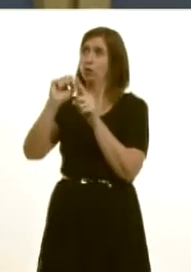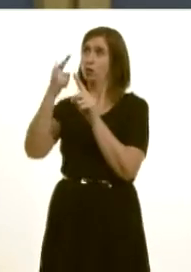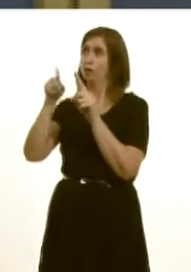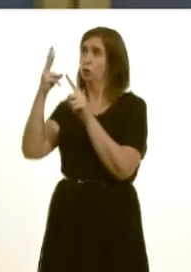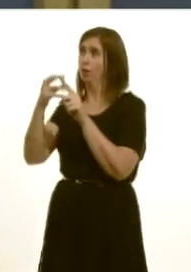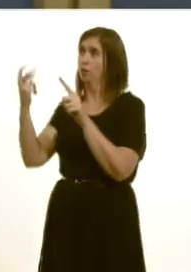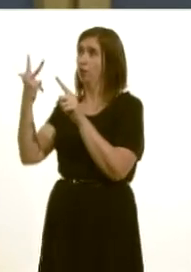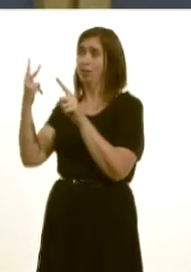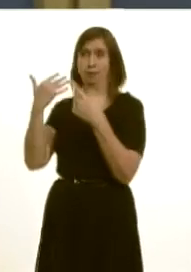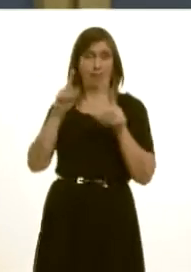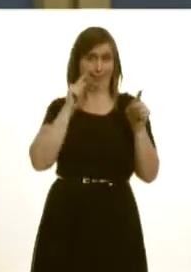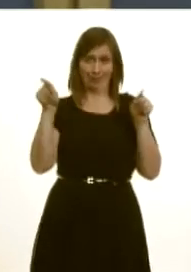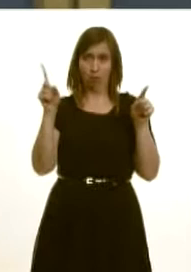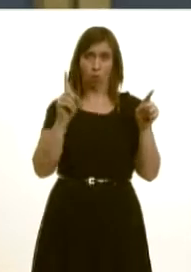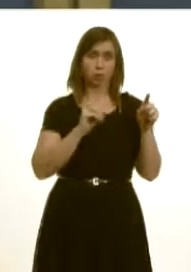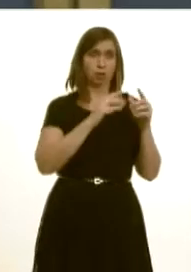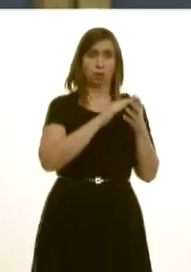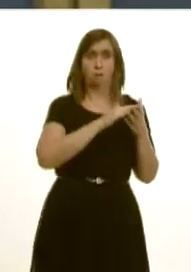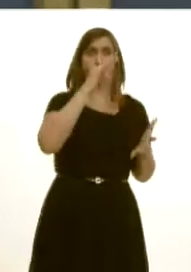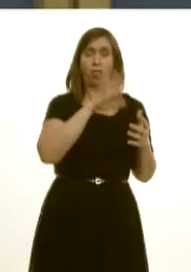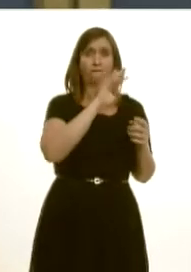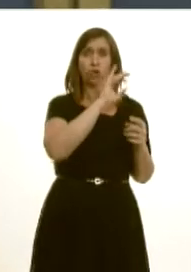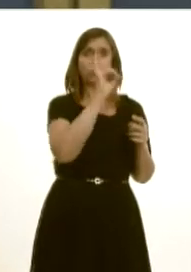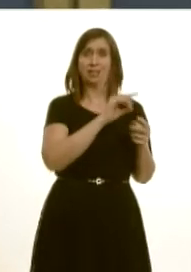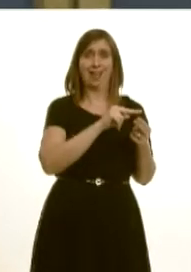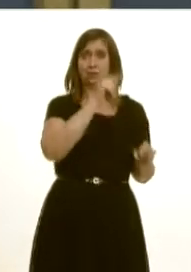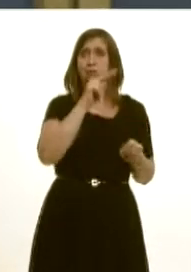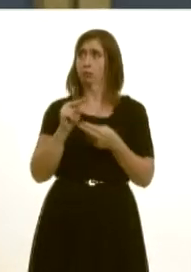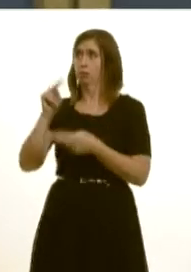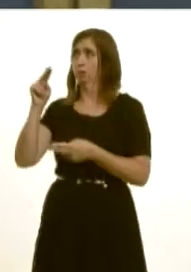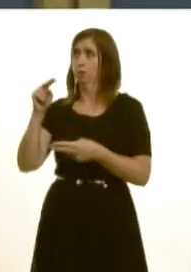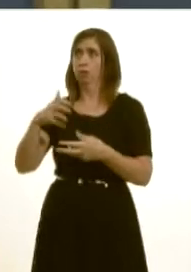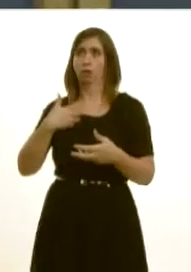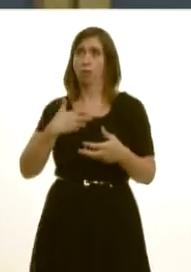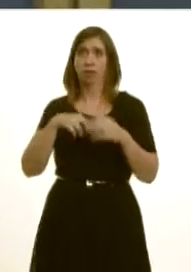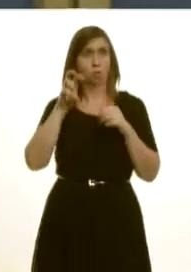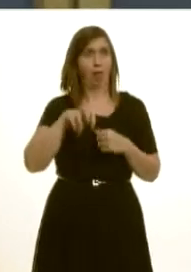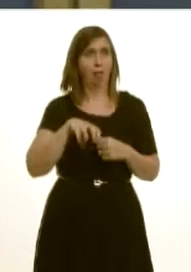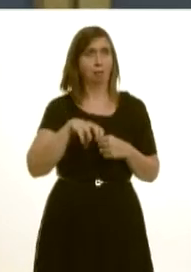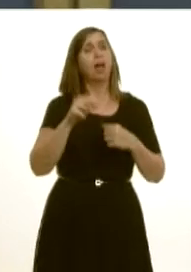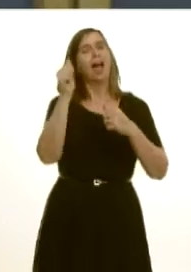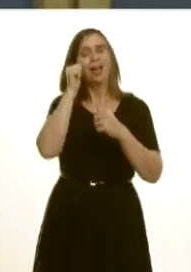rise of over 40% across Wales. I appreciate that work is being done with new complaints,